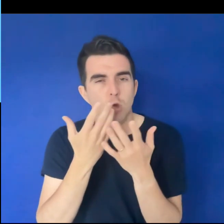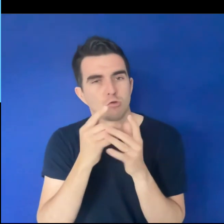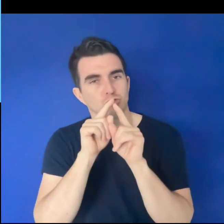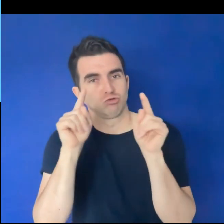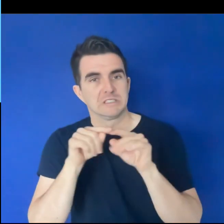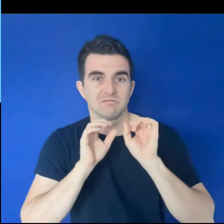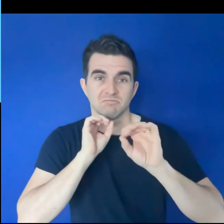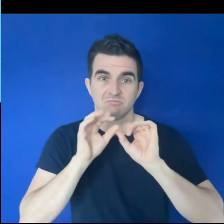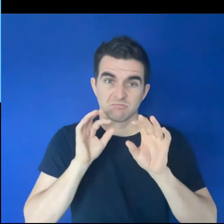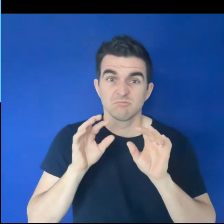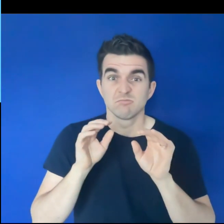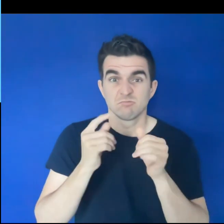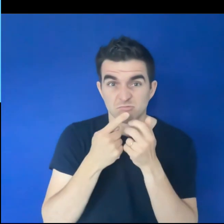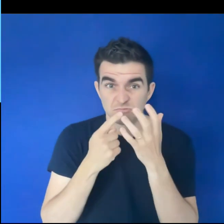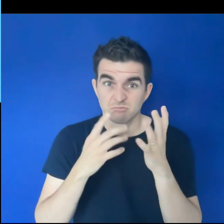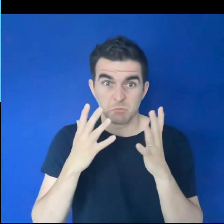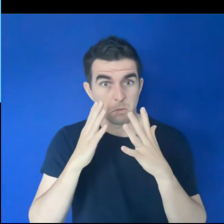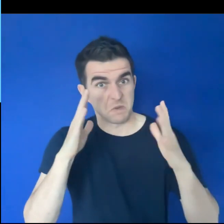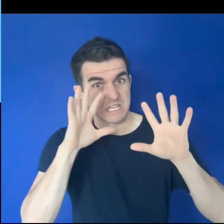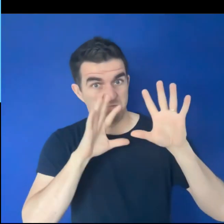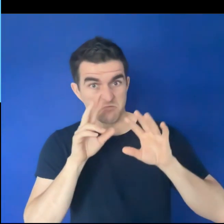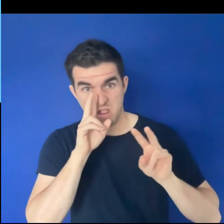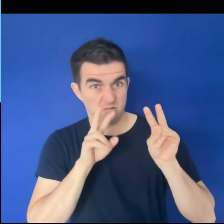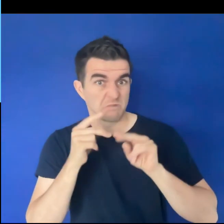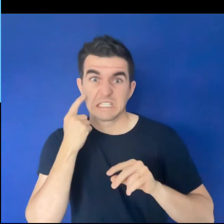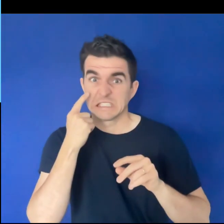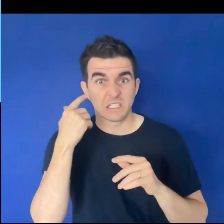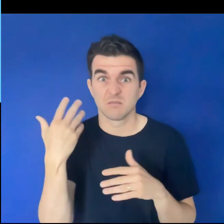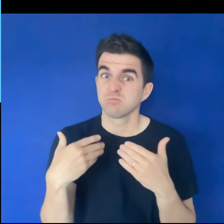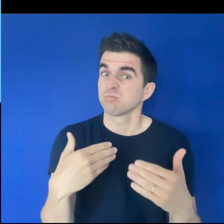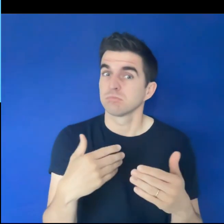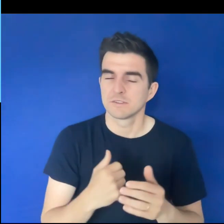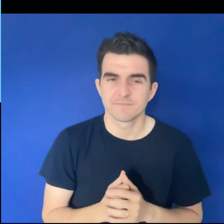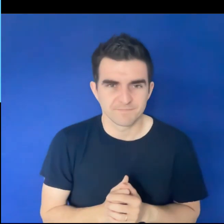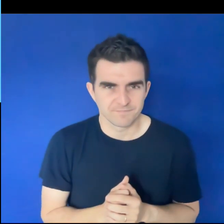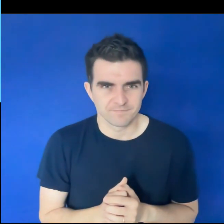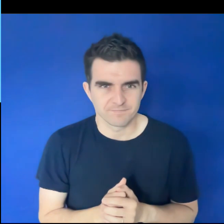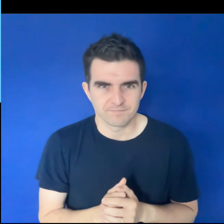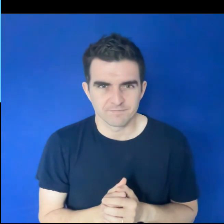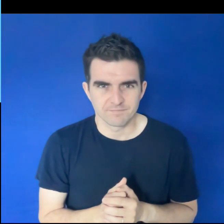at any time, and everything is big enough to make sure you can easily read it.